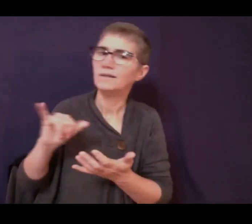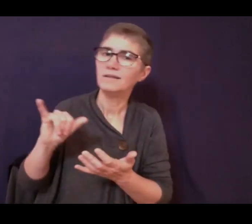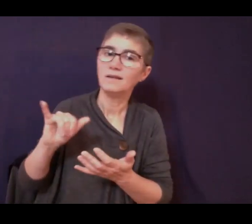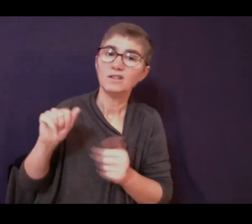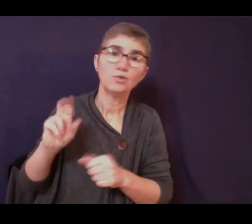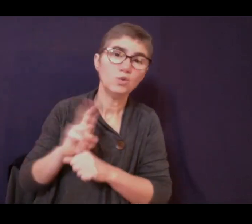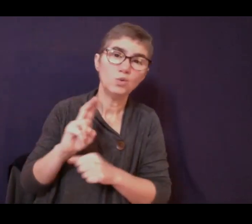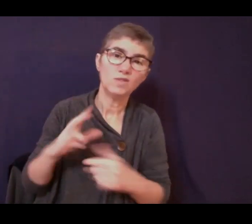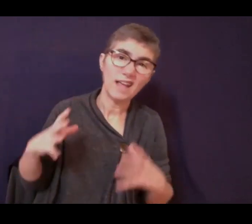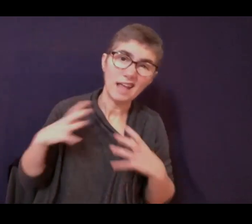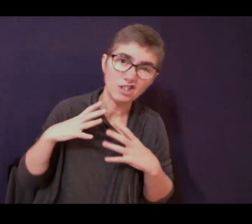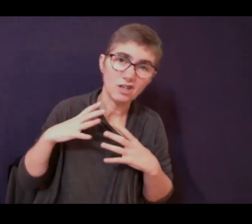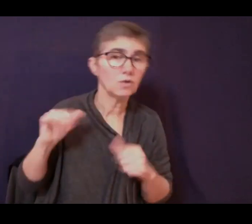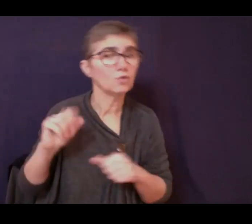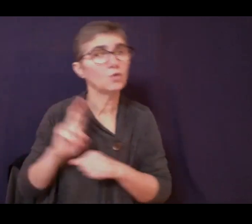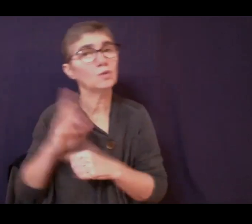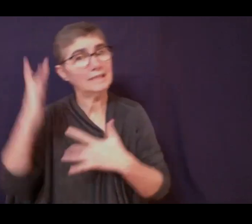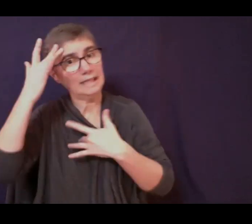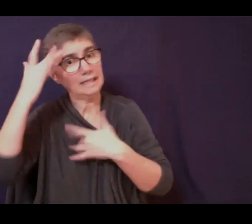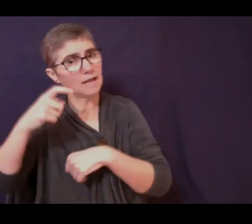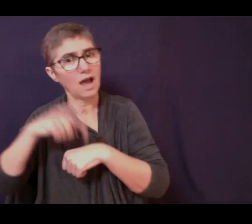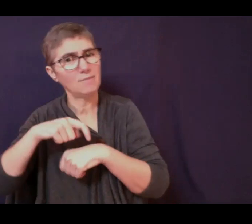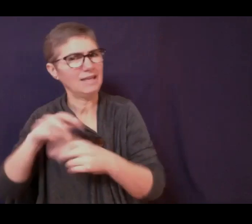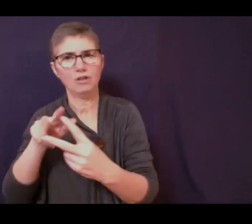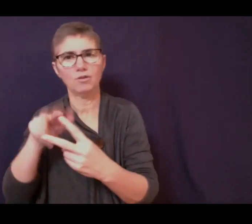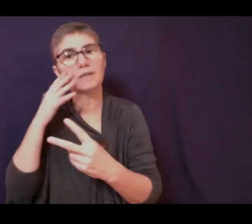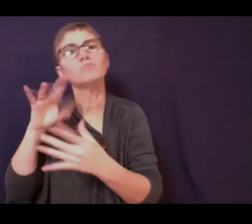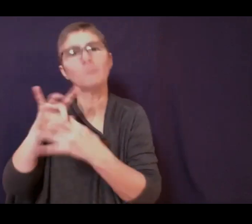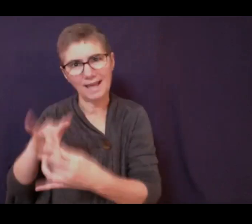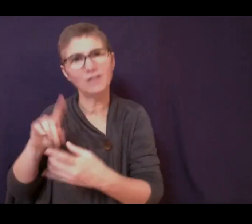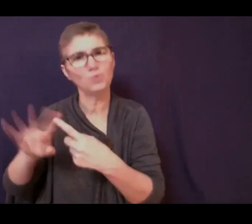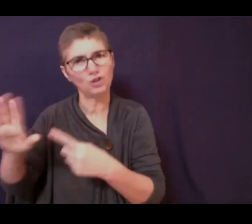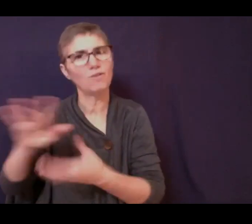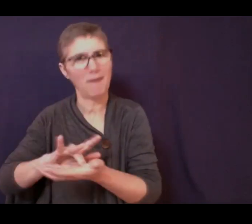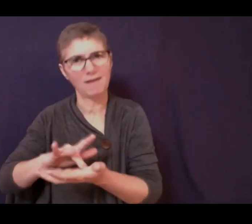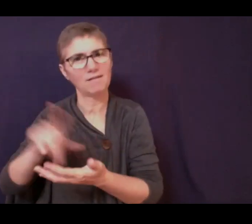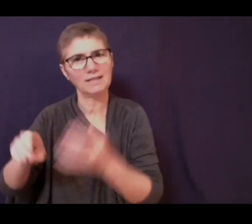I think you could use it as sick because it is related to a medical need okay okay that